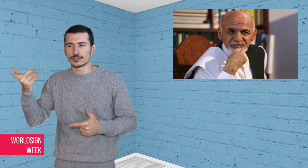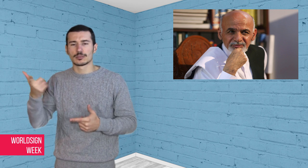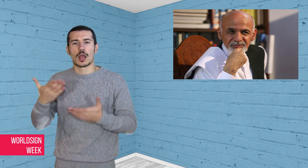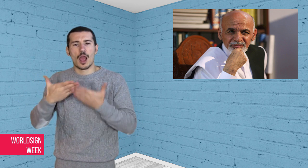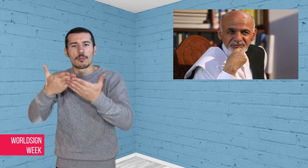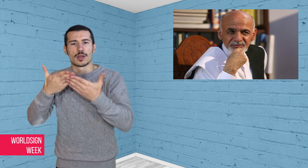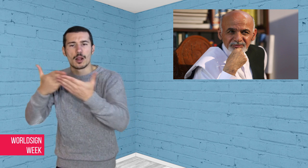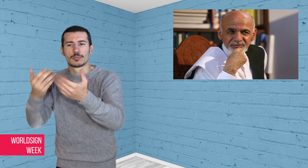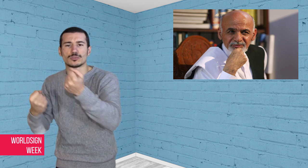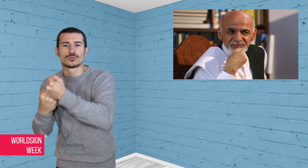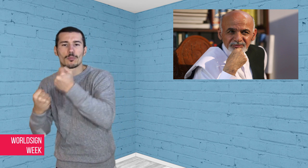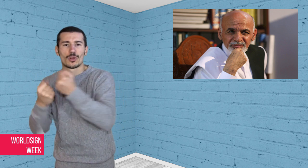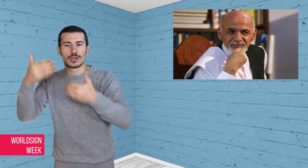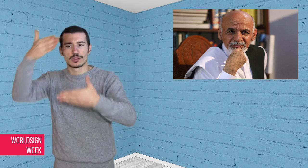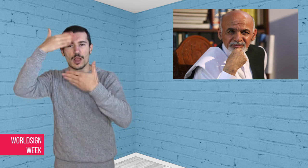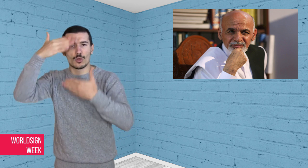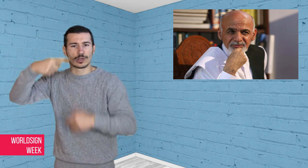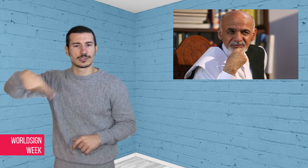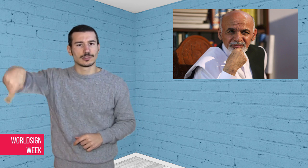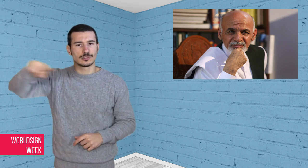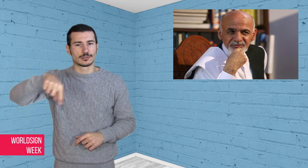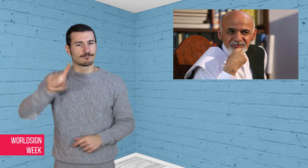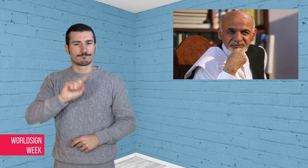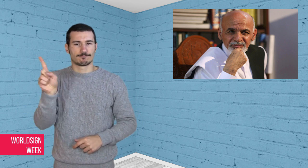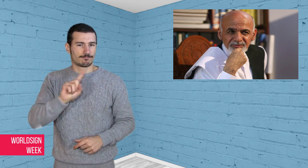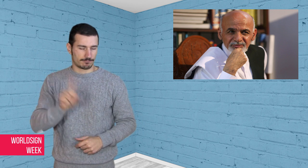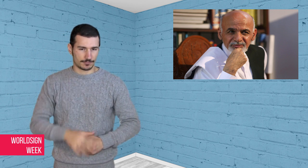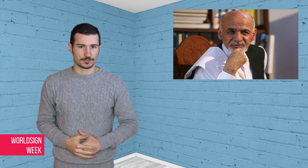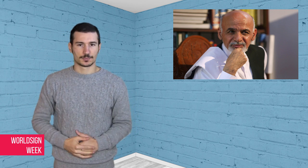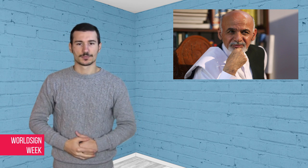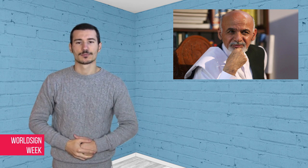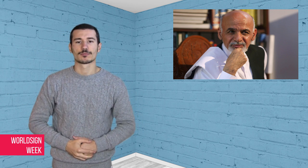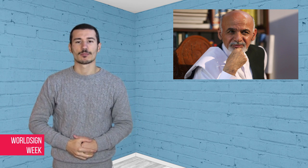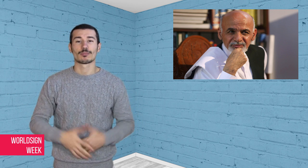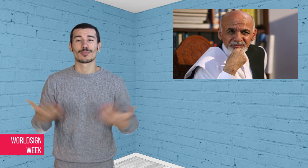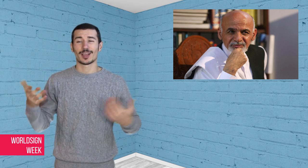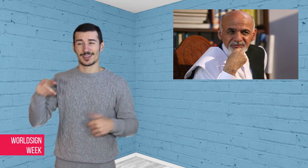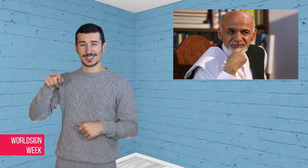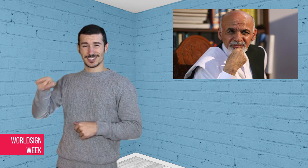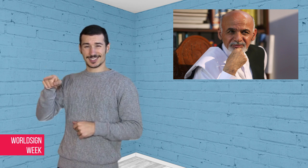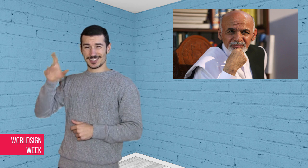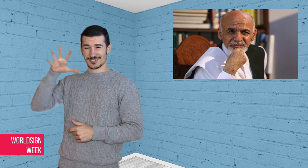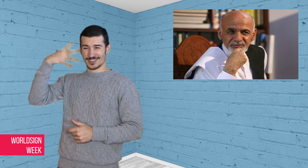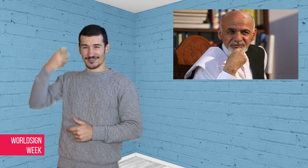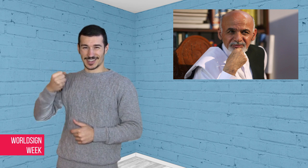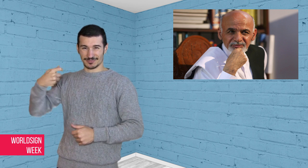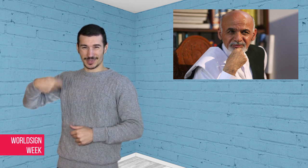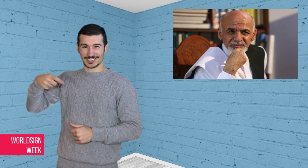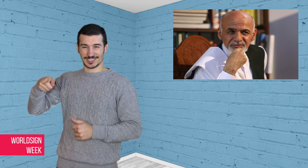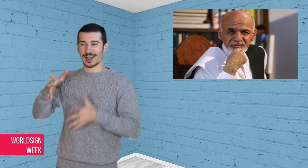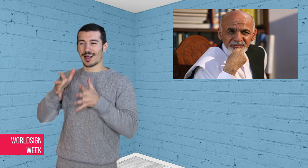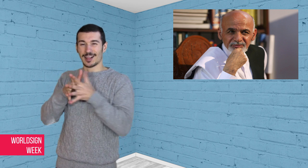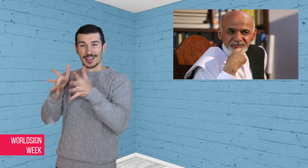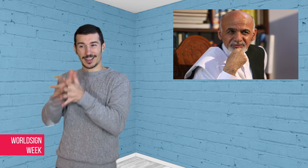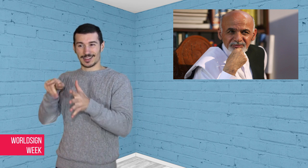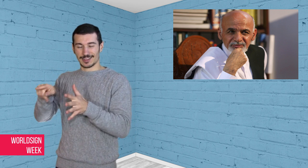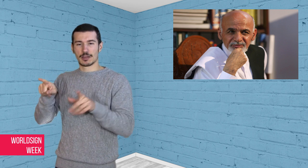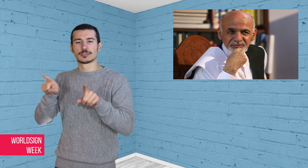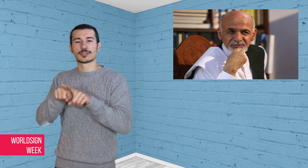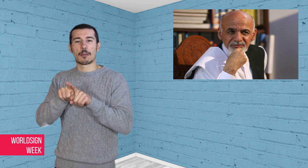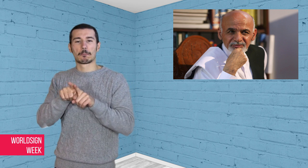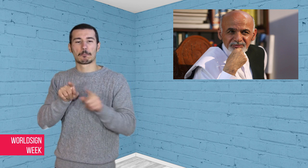that some countries still prove safety and support for terrorists.